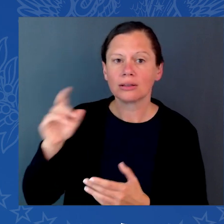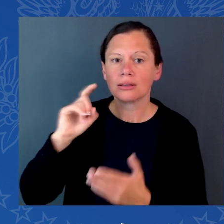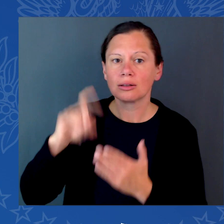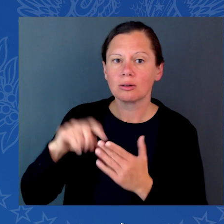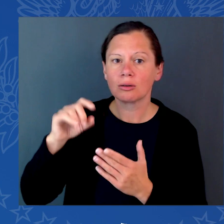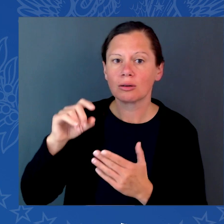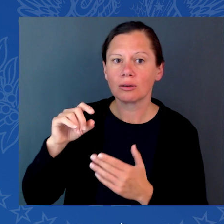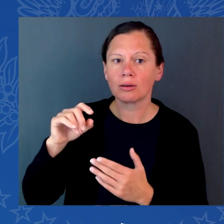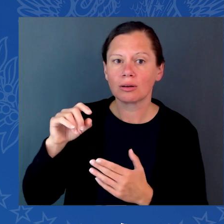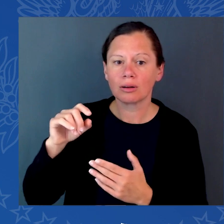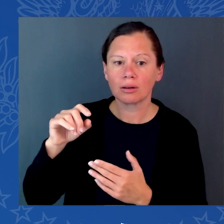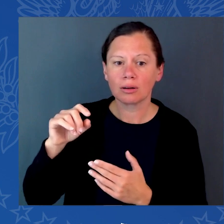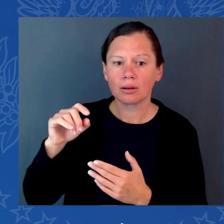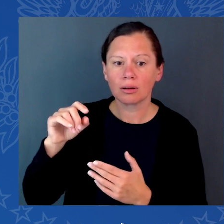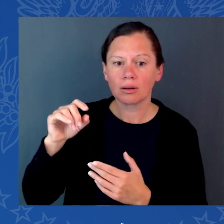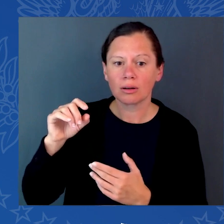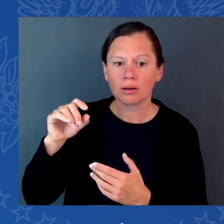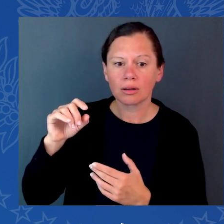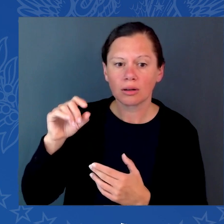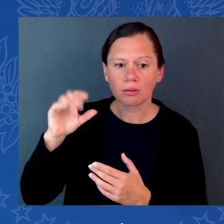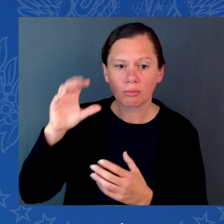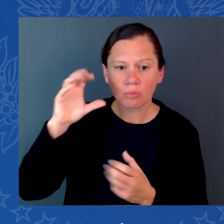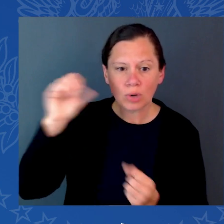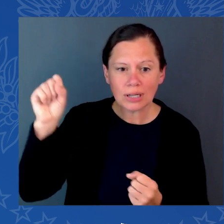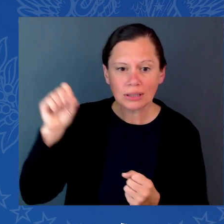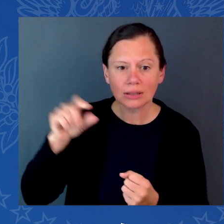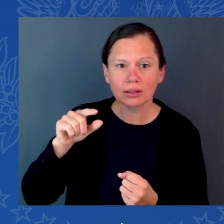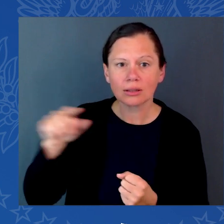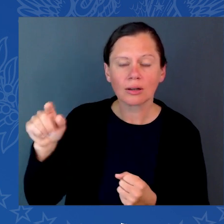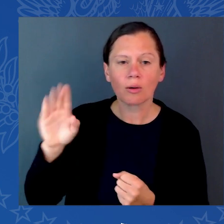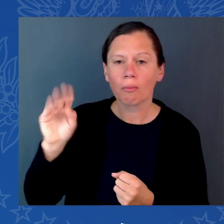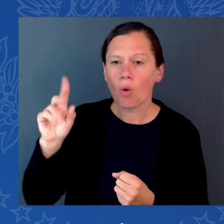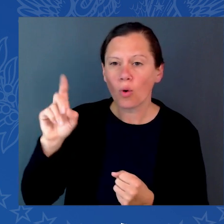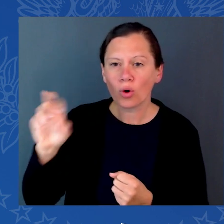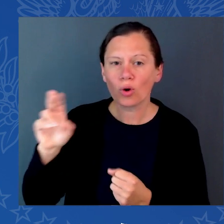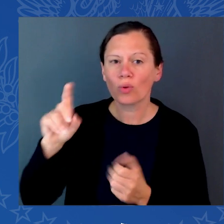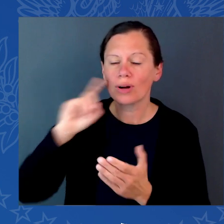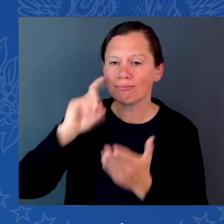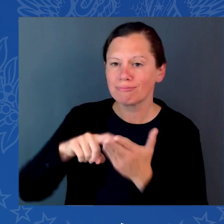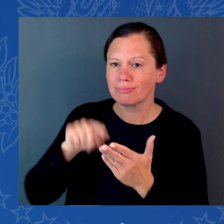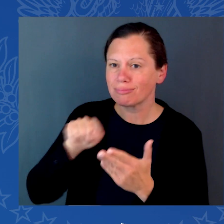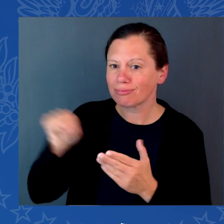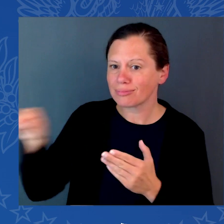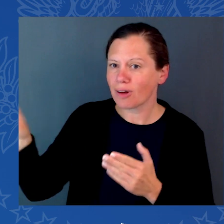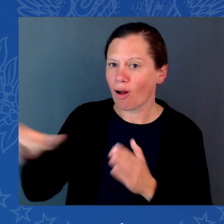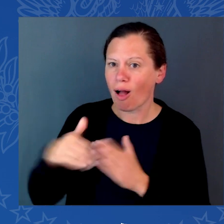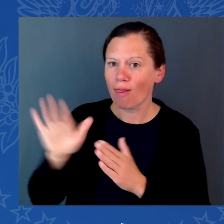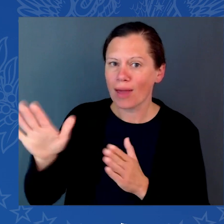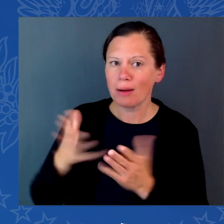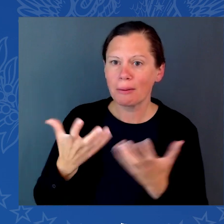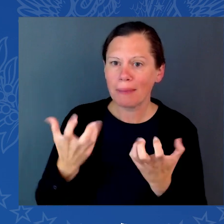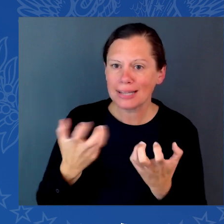Friends, strong connectivity and infrastructure are the basis